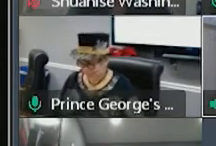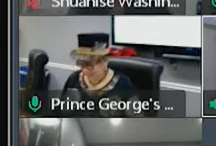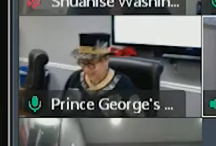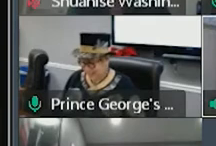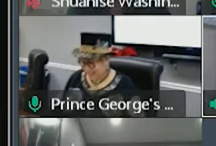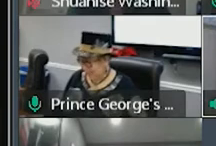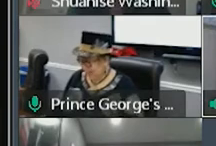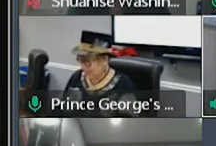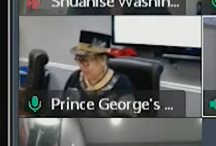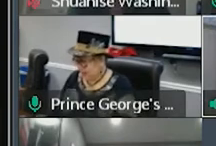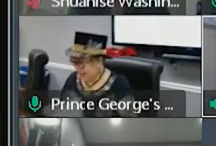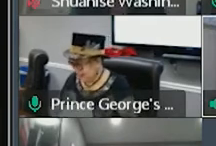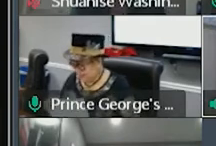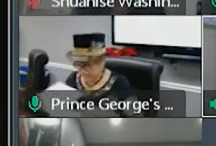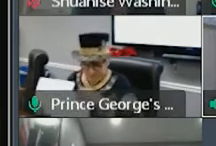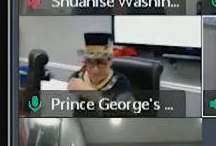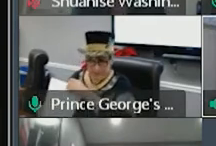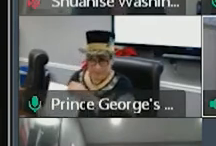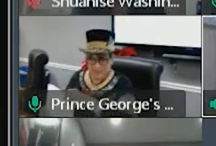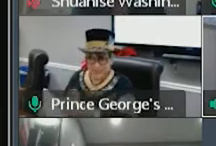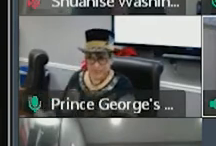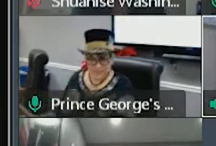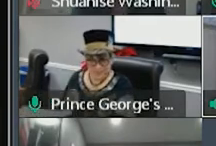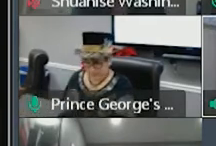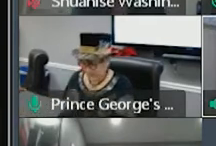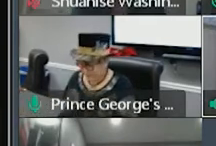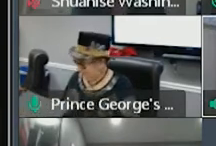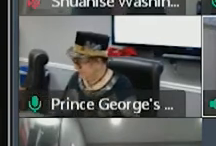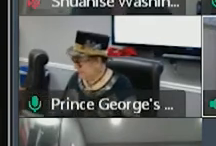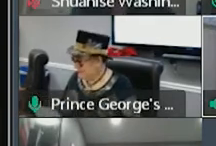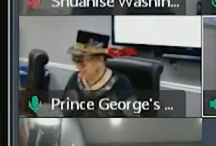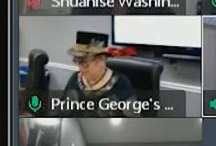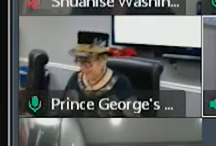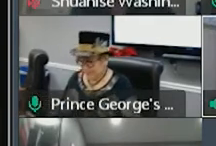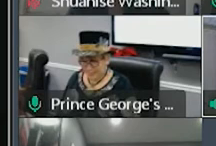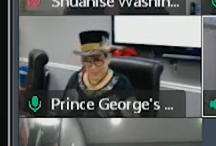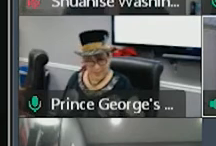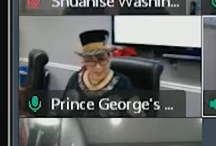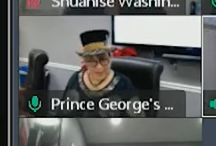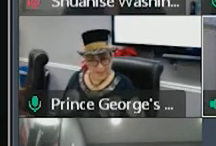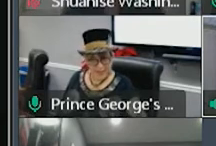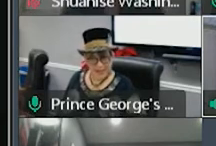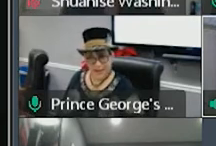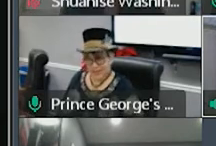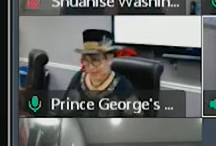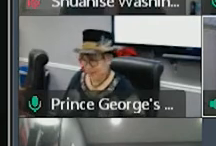Chair, Hewlett and members of the planning board, Edward Gibbs, an attorney with officer Largo representing the applicant